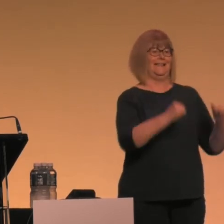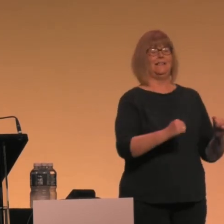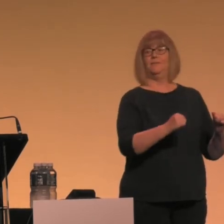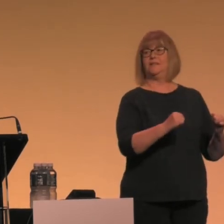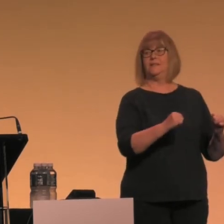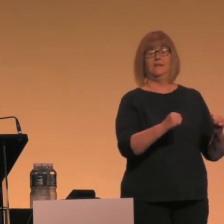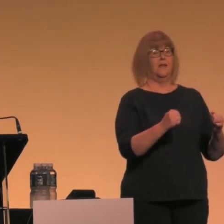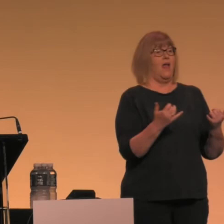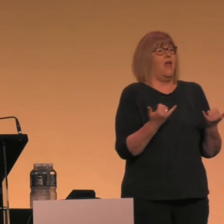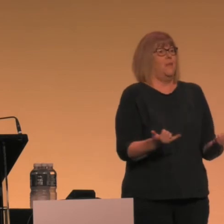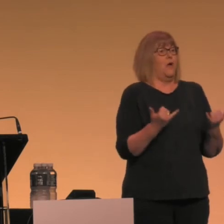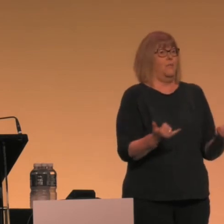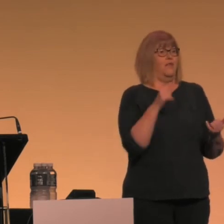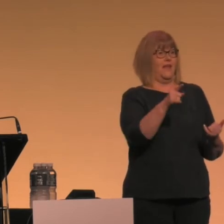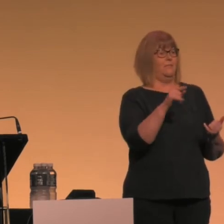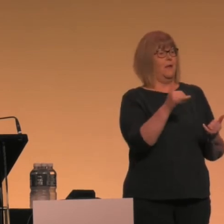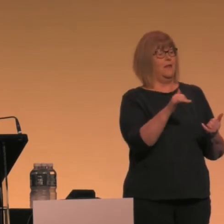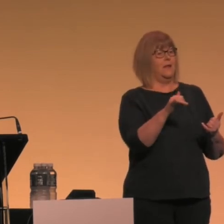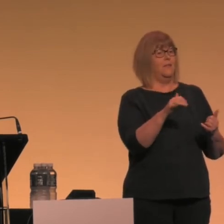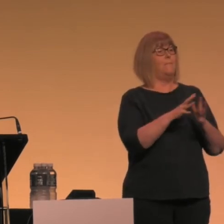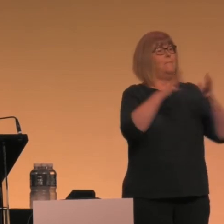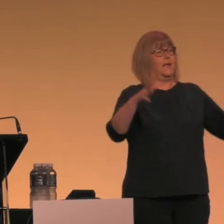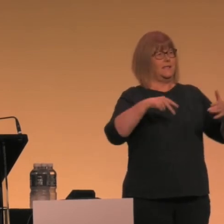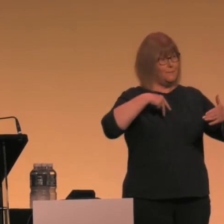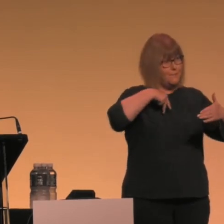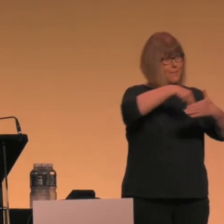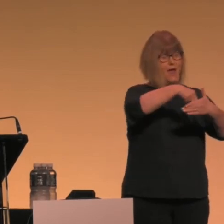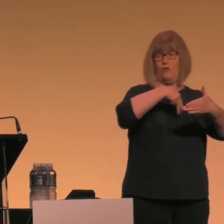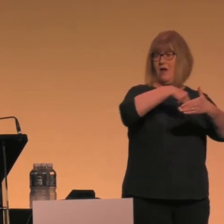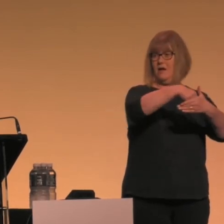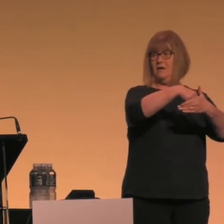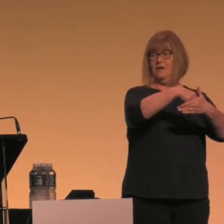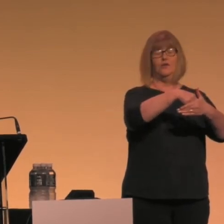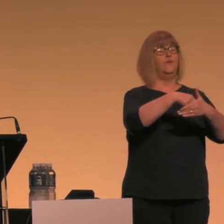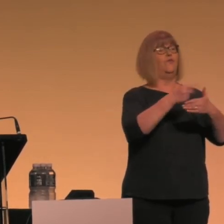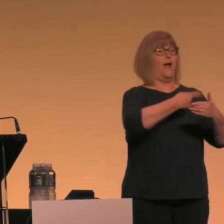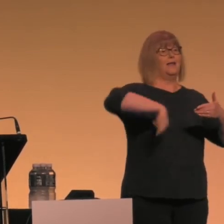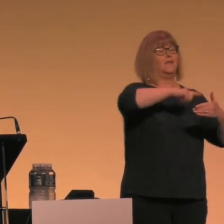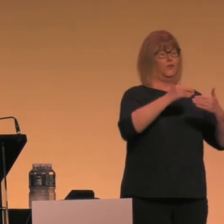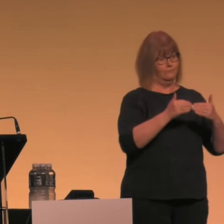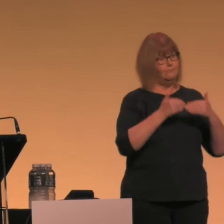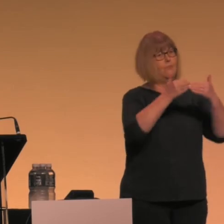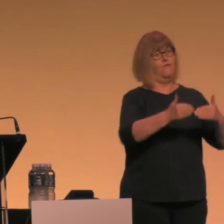that's probably the biggest barrier to actually it moving on.